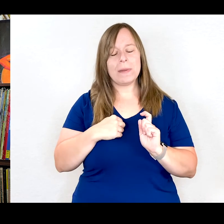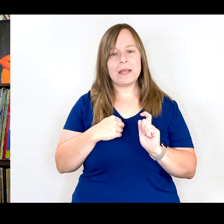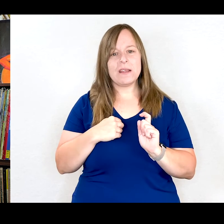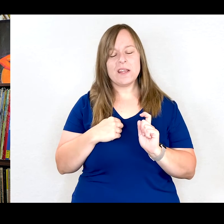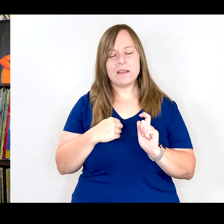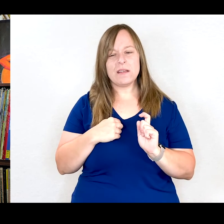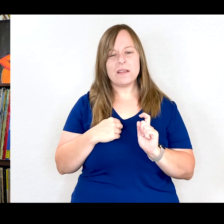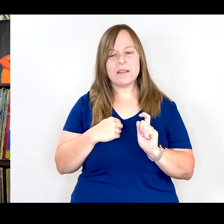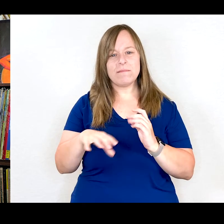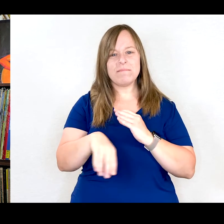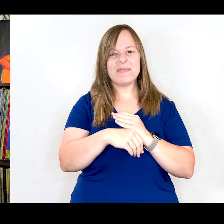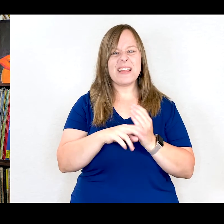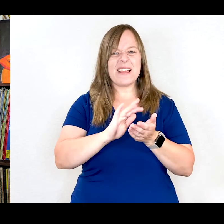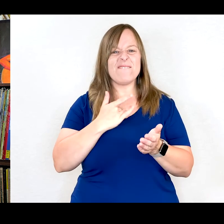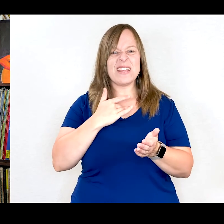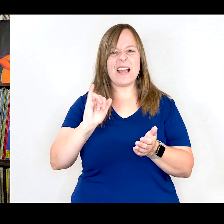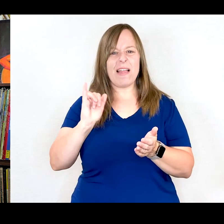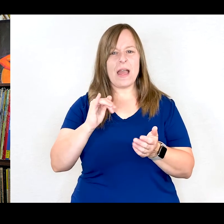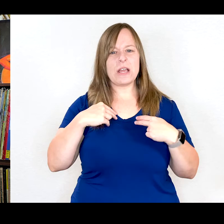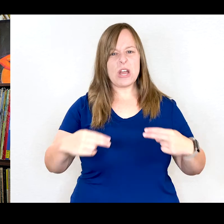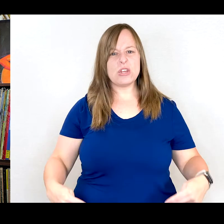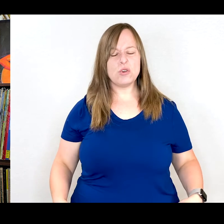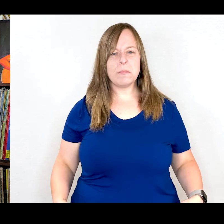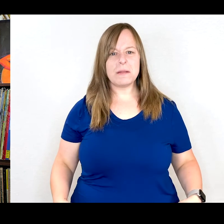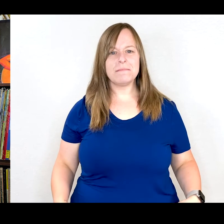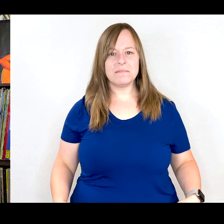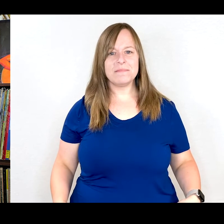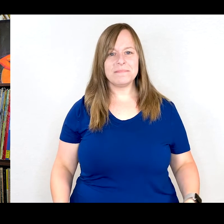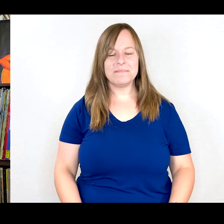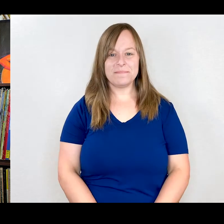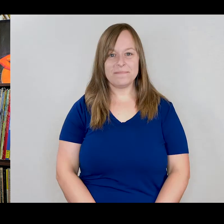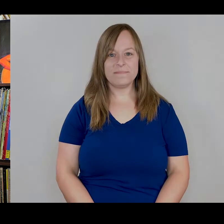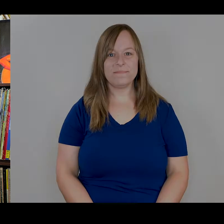for me and not only that, makes me feel like a human being.